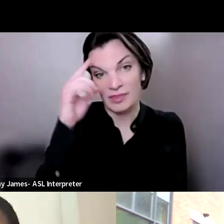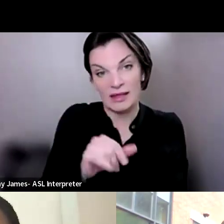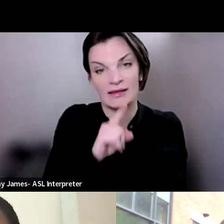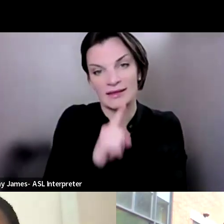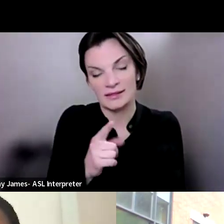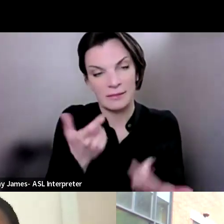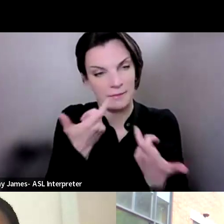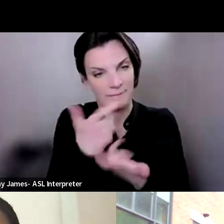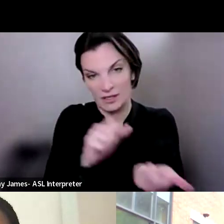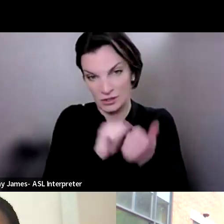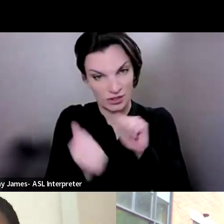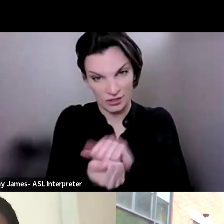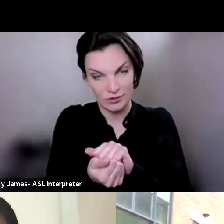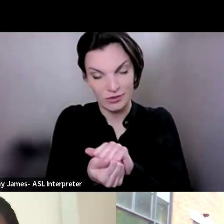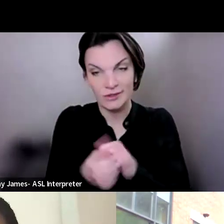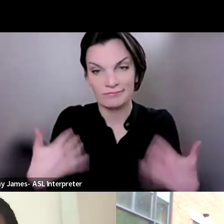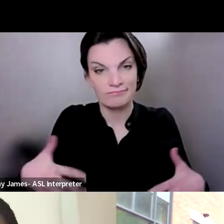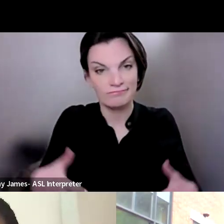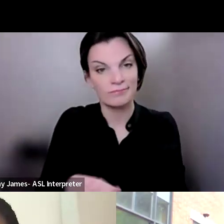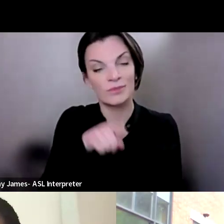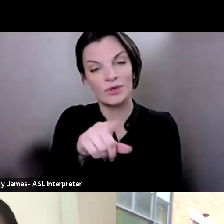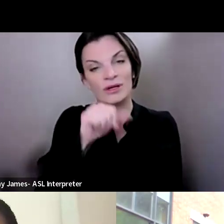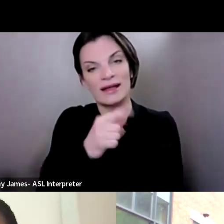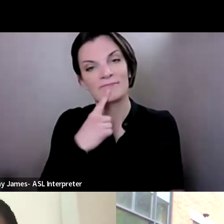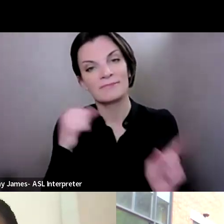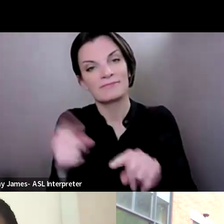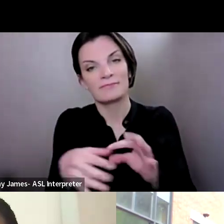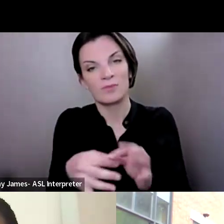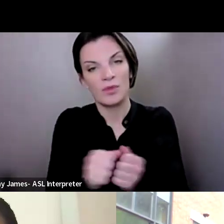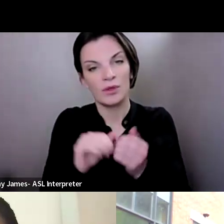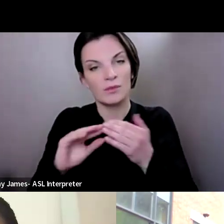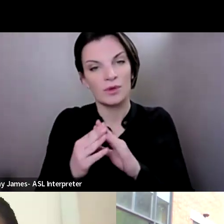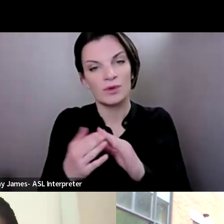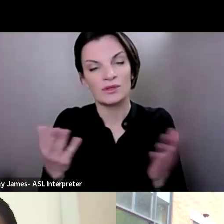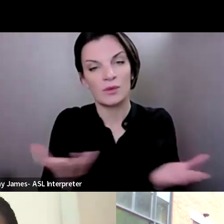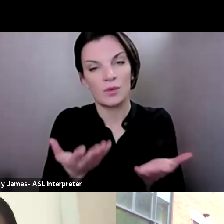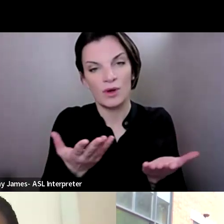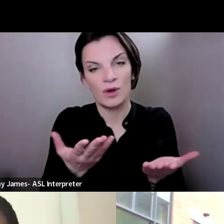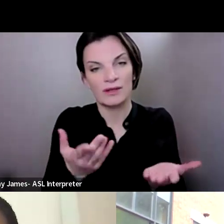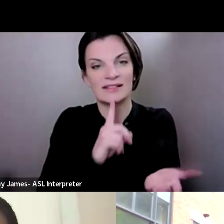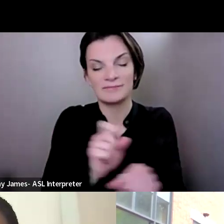changer, and you're not dictating to communities what is needed for them but you're going